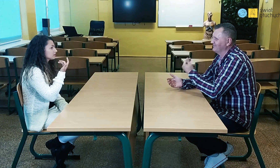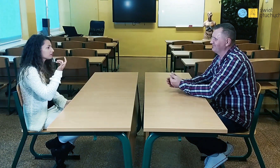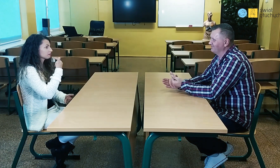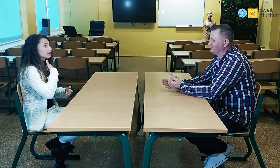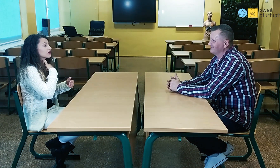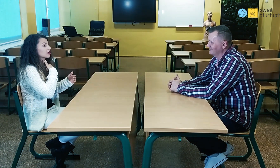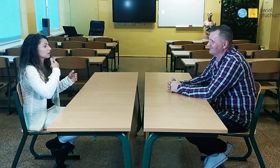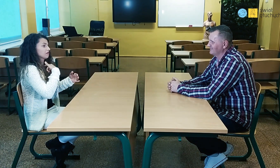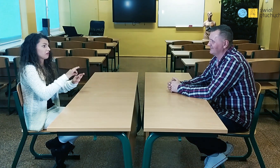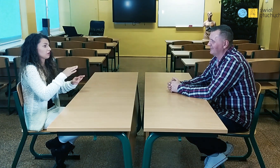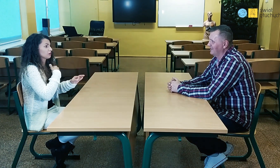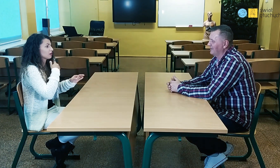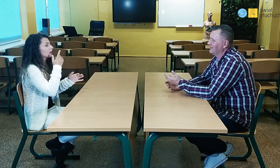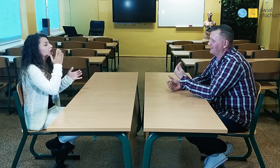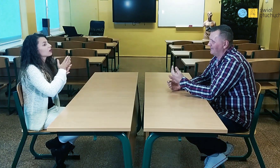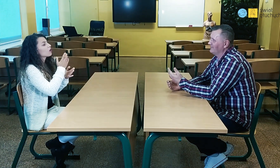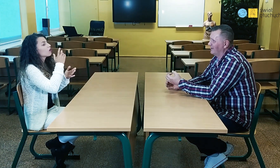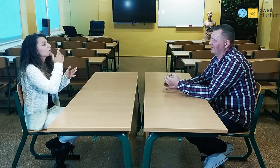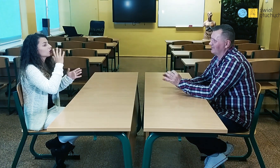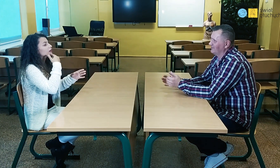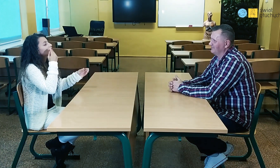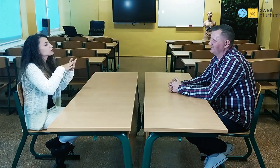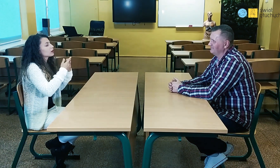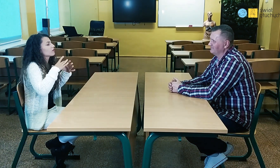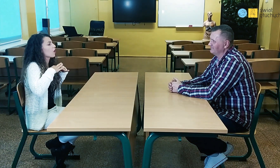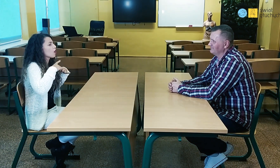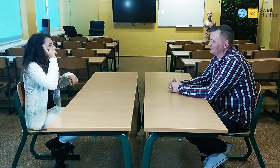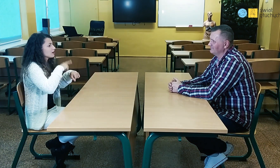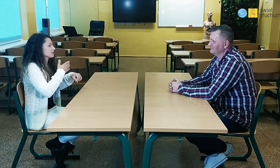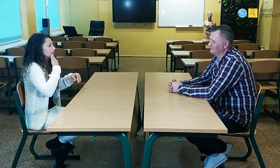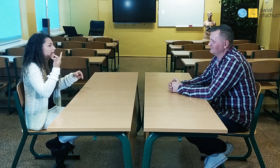When there wasn't a class,